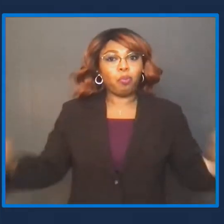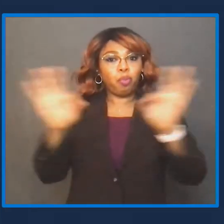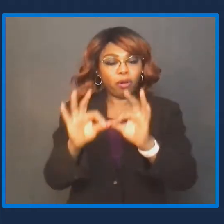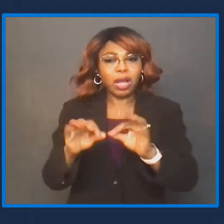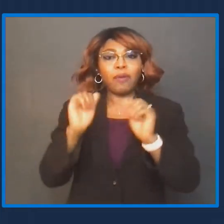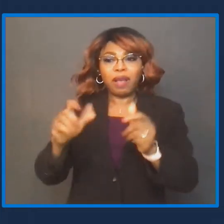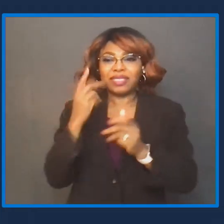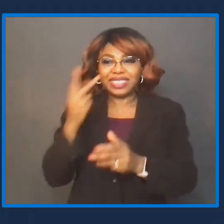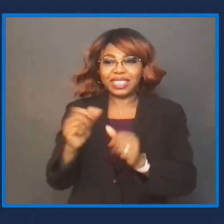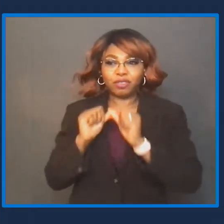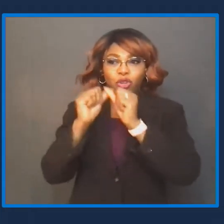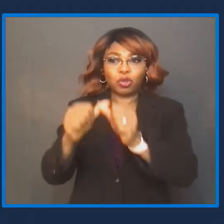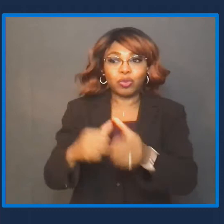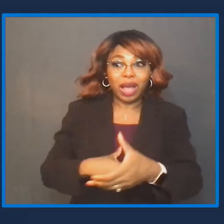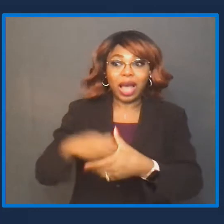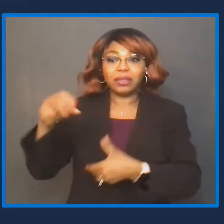And that is why this summit is so important.